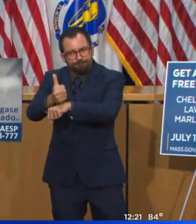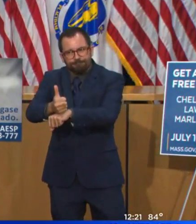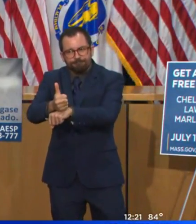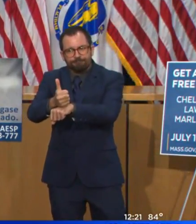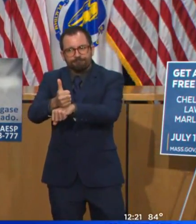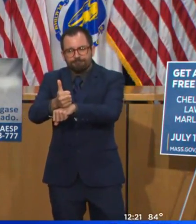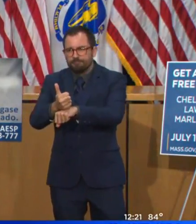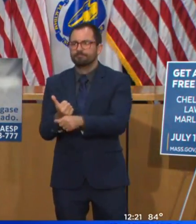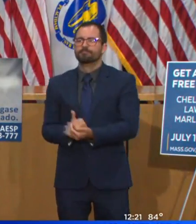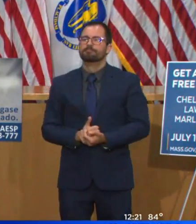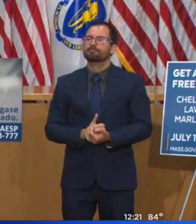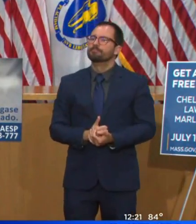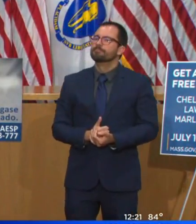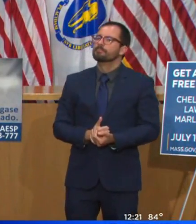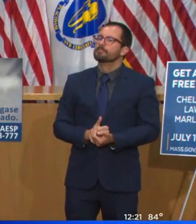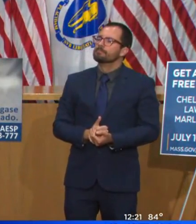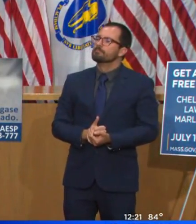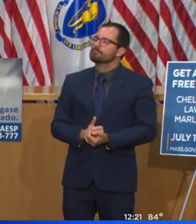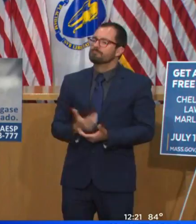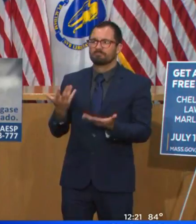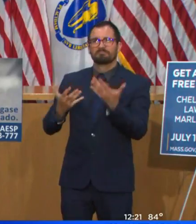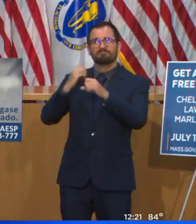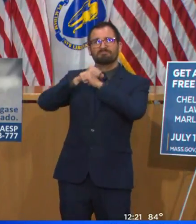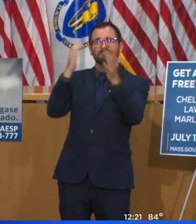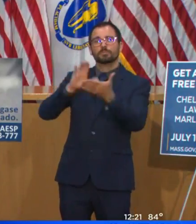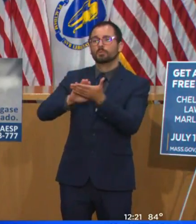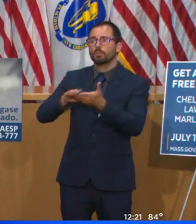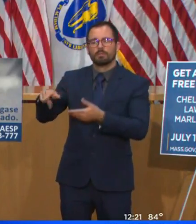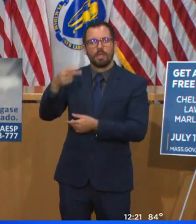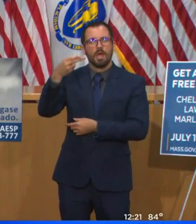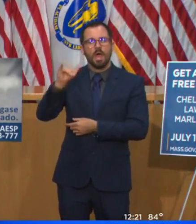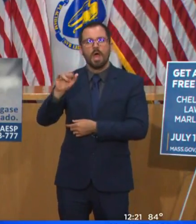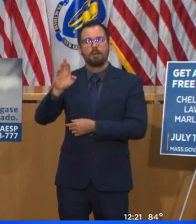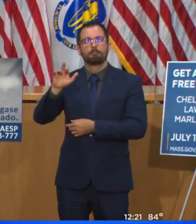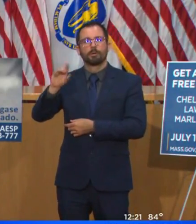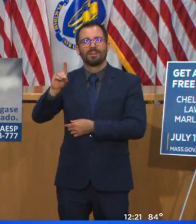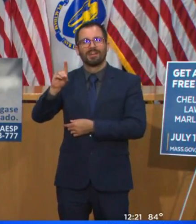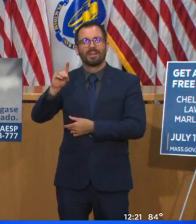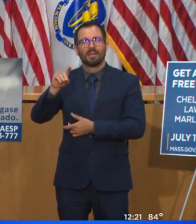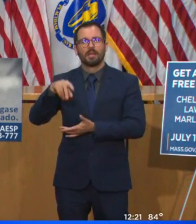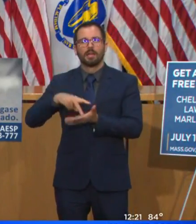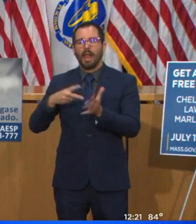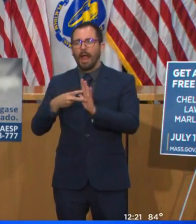AS PART OF THAT, THEY ARE EXPECTING SCHOOLS TO DEVELOP